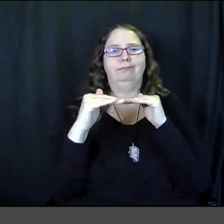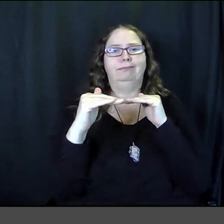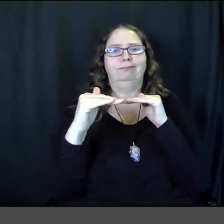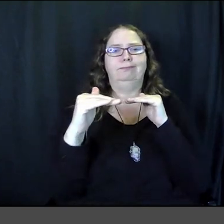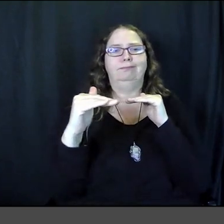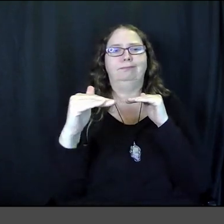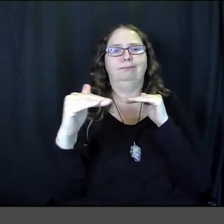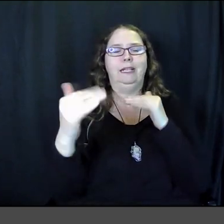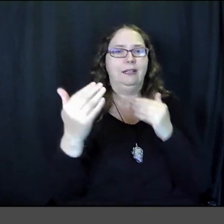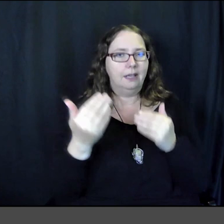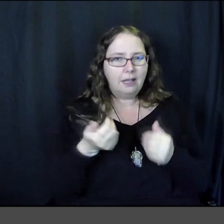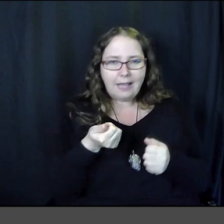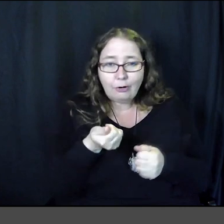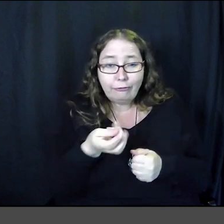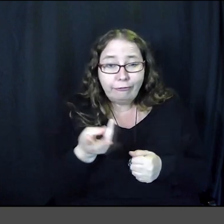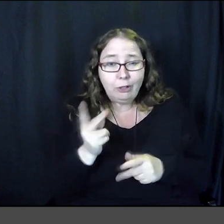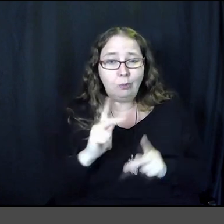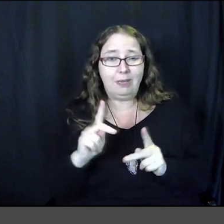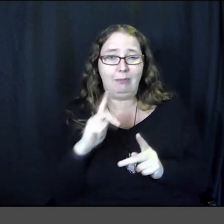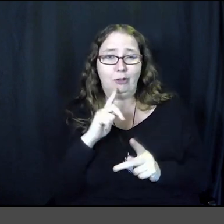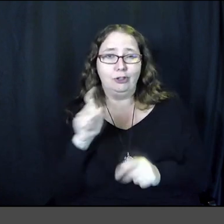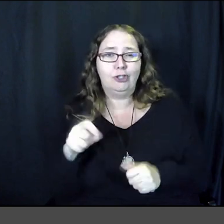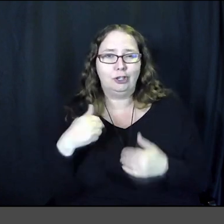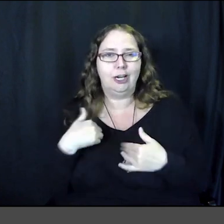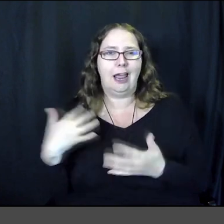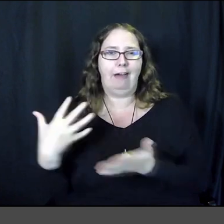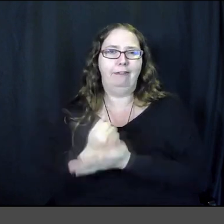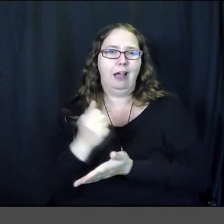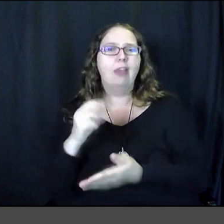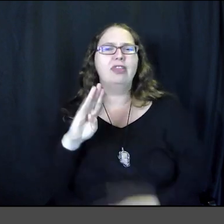DESERVING OF THE BILL OF RIGHTS, DESERVING OF THE RIGHT TO VOTE, DESERVING